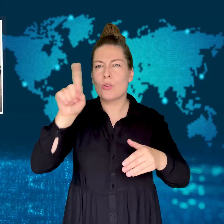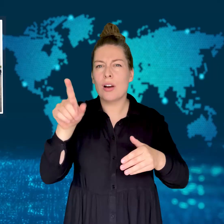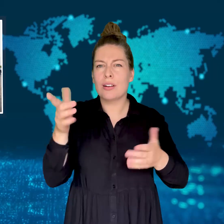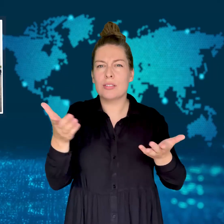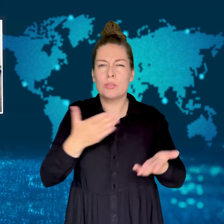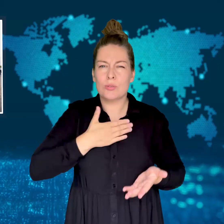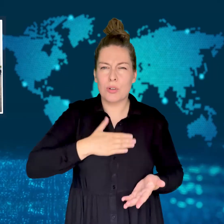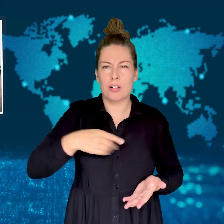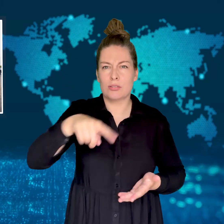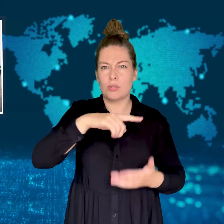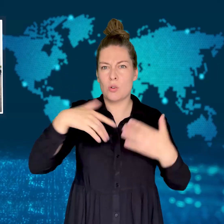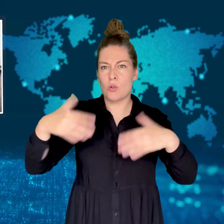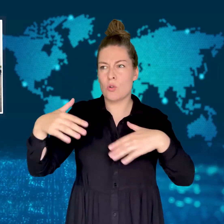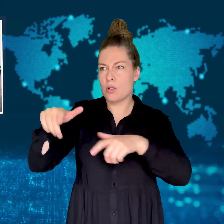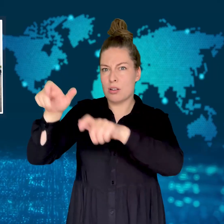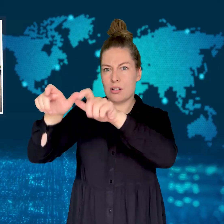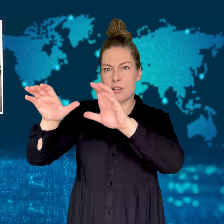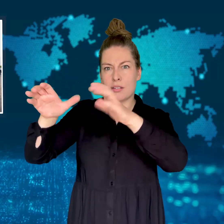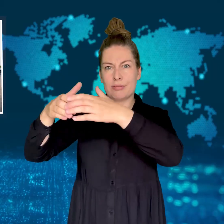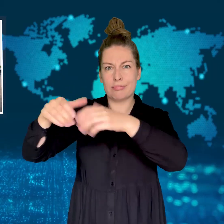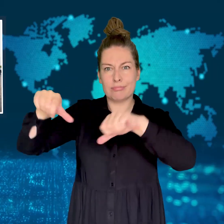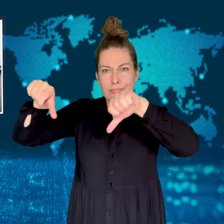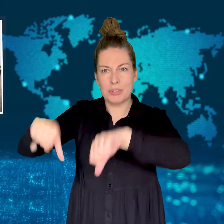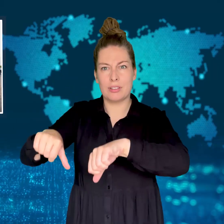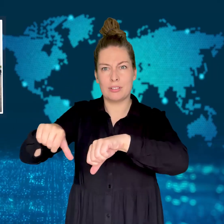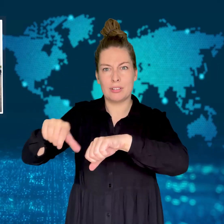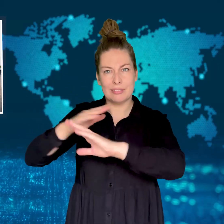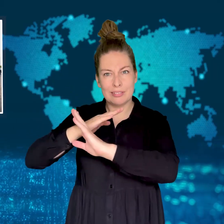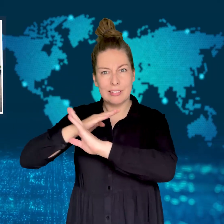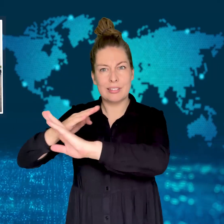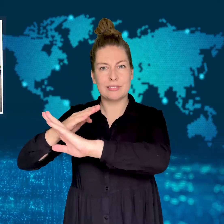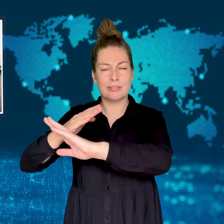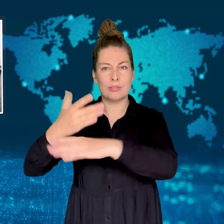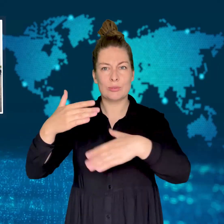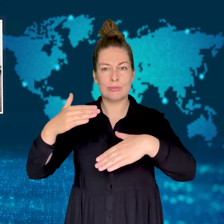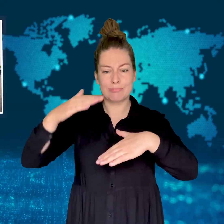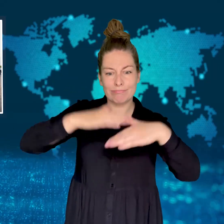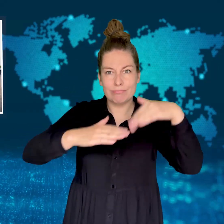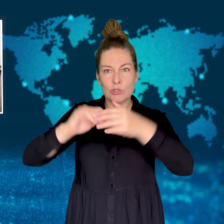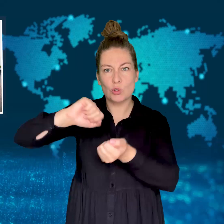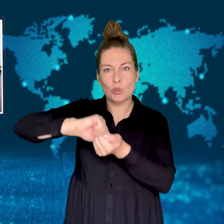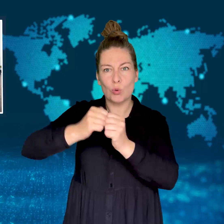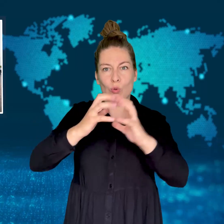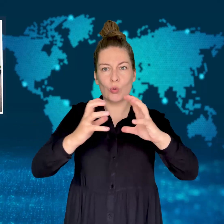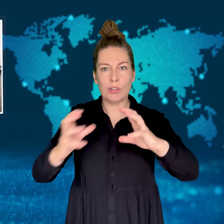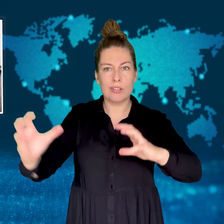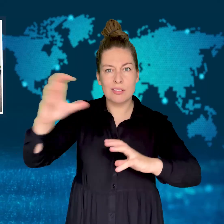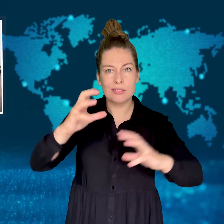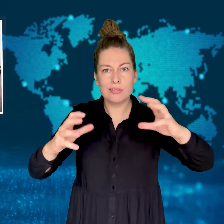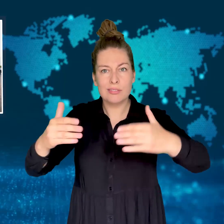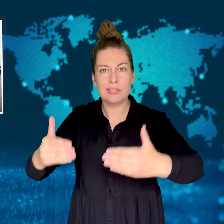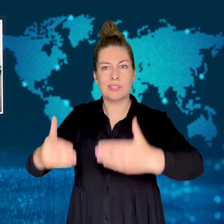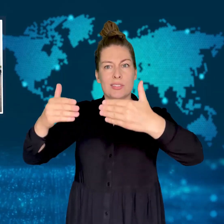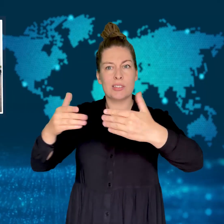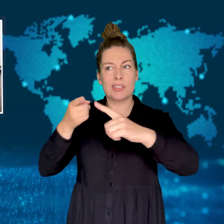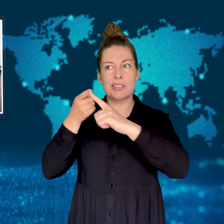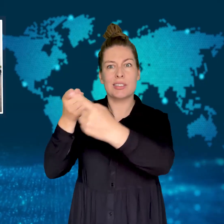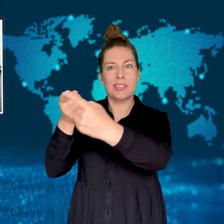joined together to erect stone barricades and fight the Knight Templar Cartel.